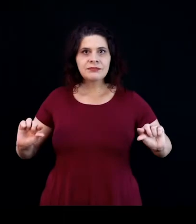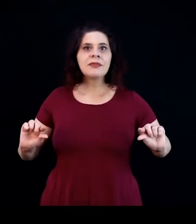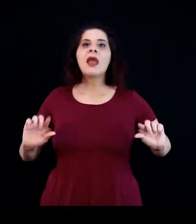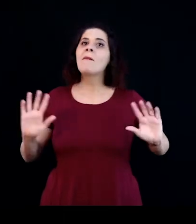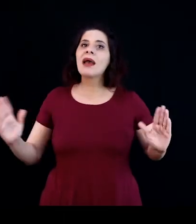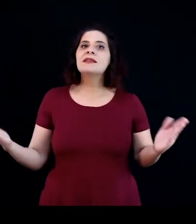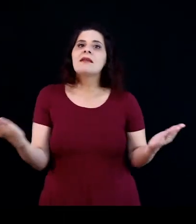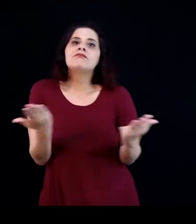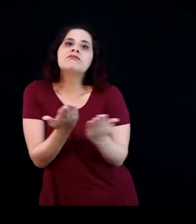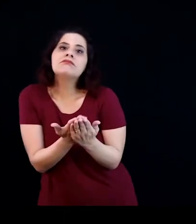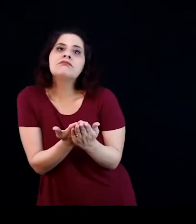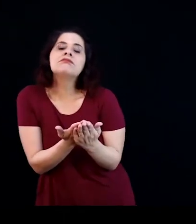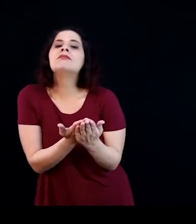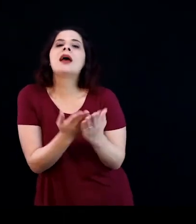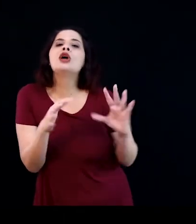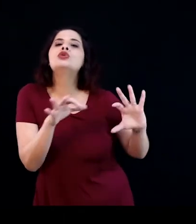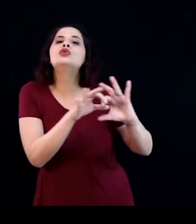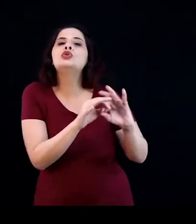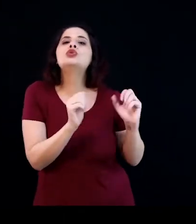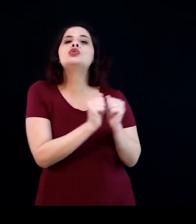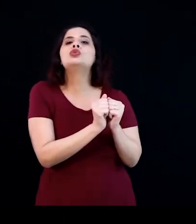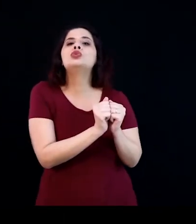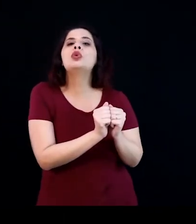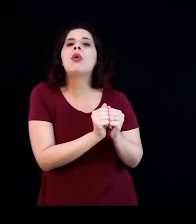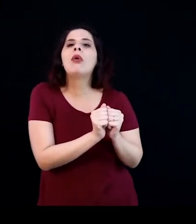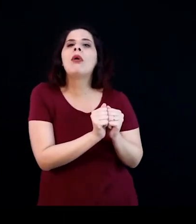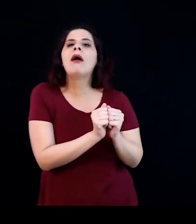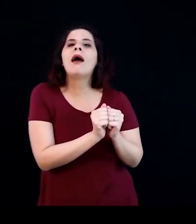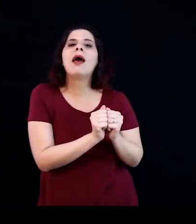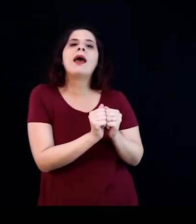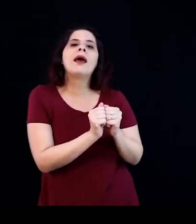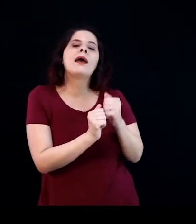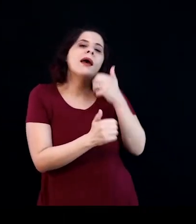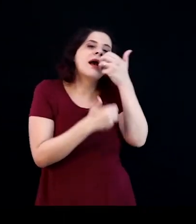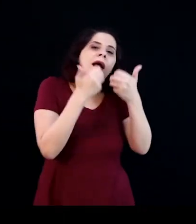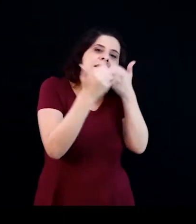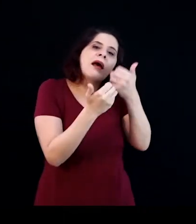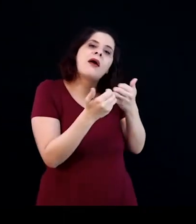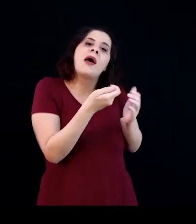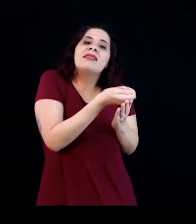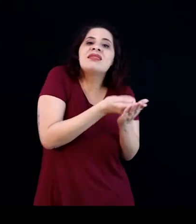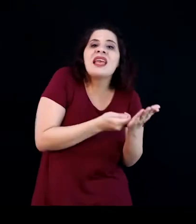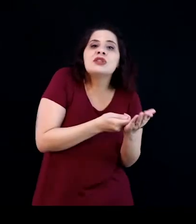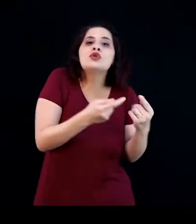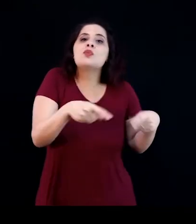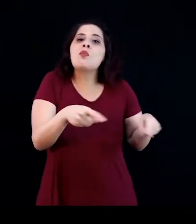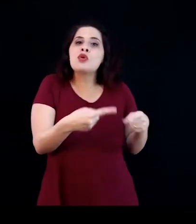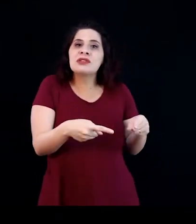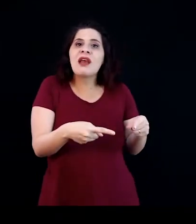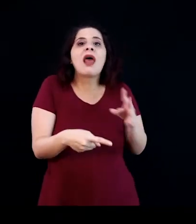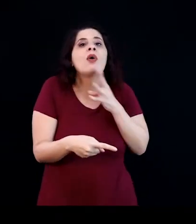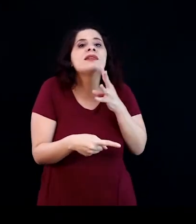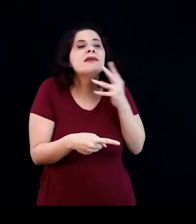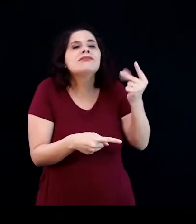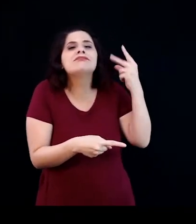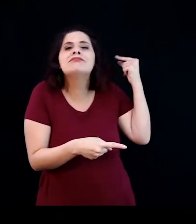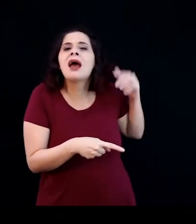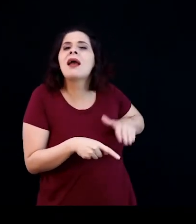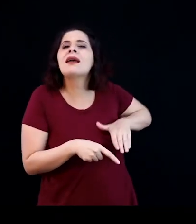of many Brazilian songwriters whose work she knew growing up.